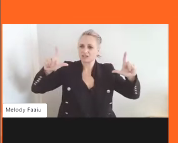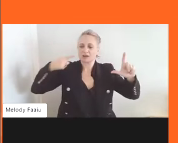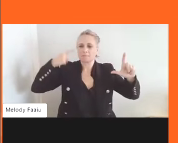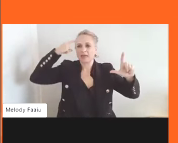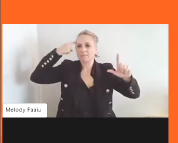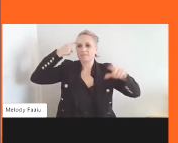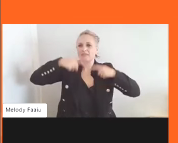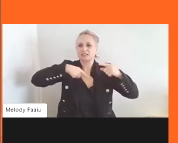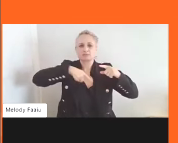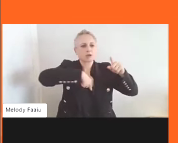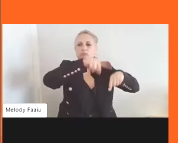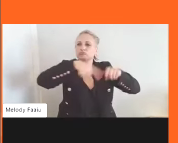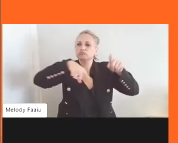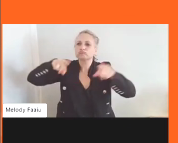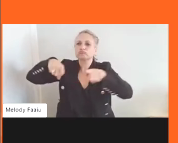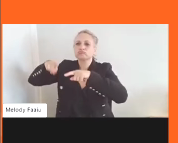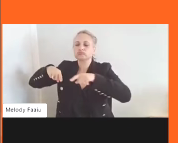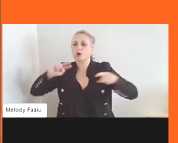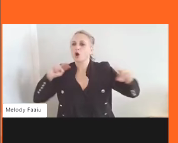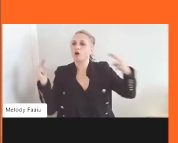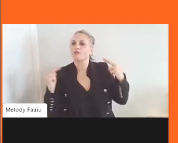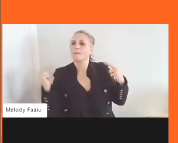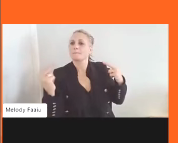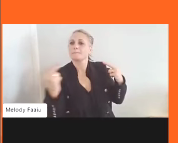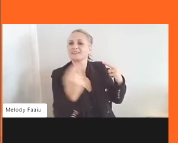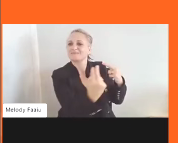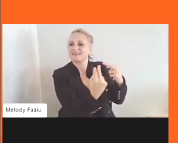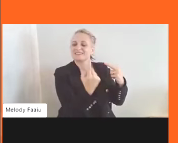we have a panel of experts with a range of disabilities advising